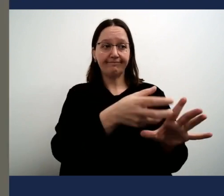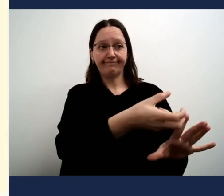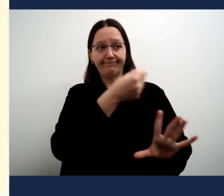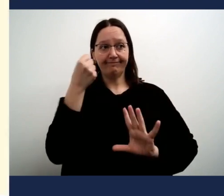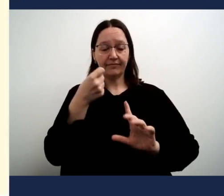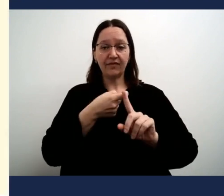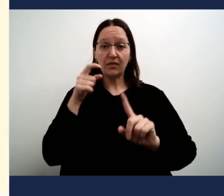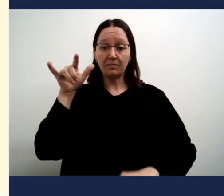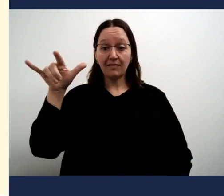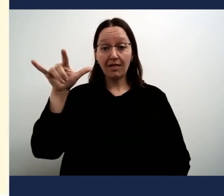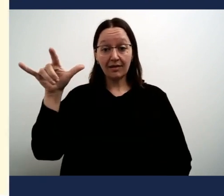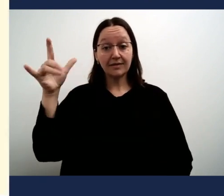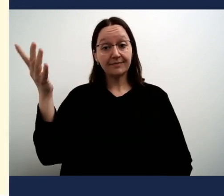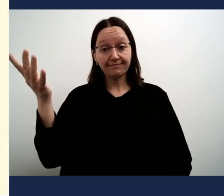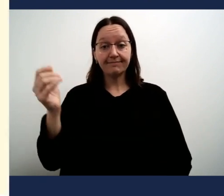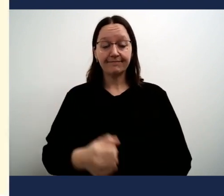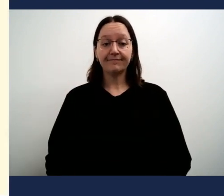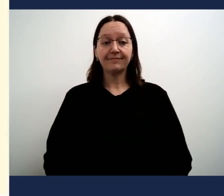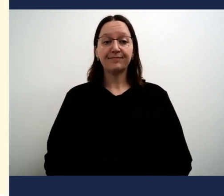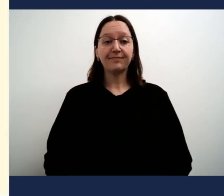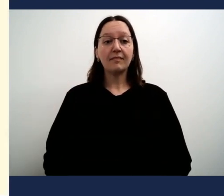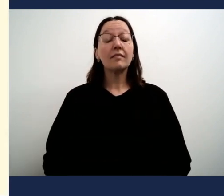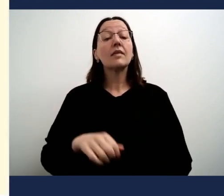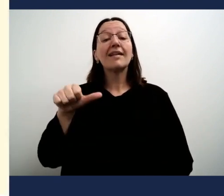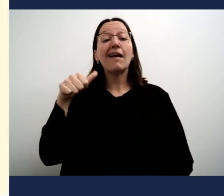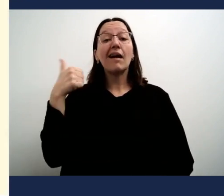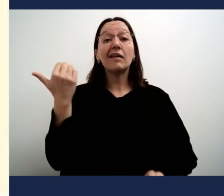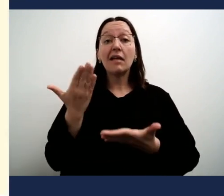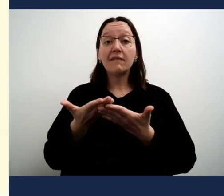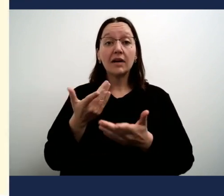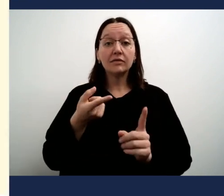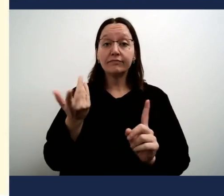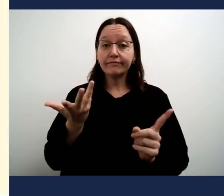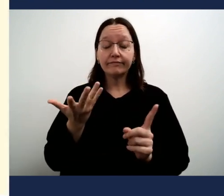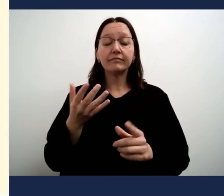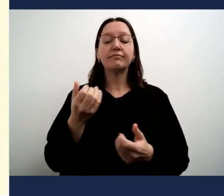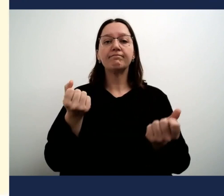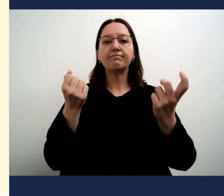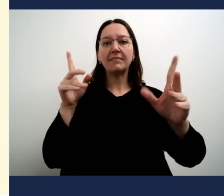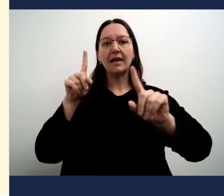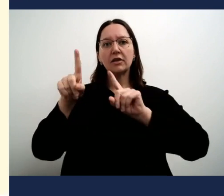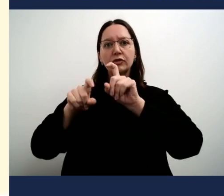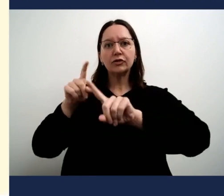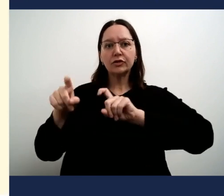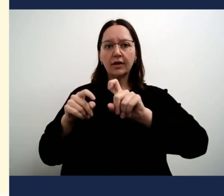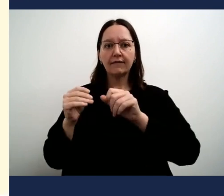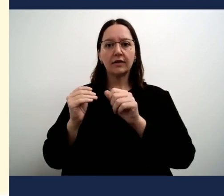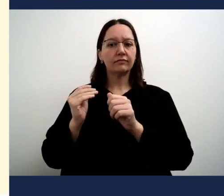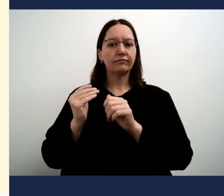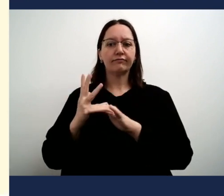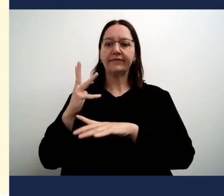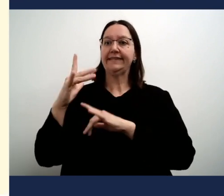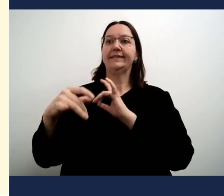experiencing a little bit more than Muslims at the current time. We're definitely experiencing more than Catholic,